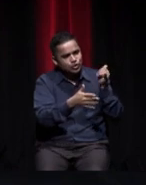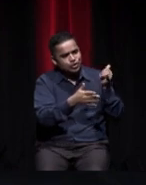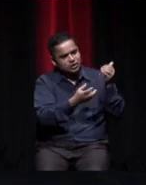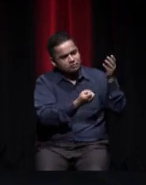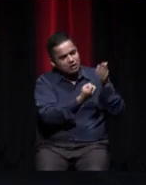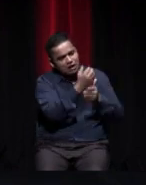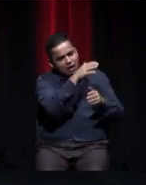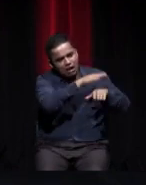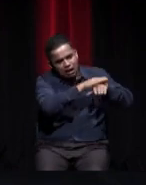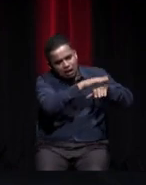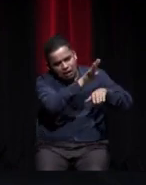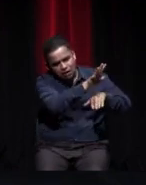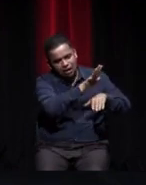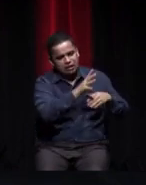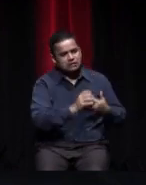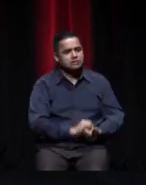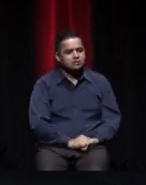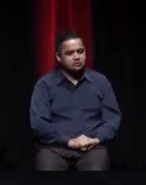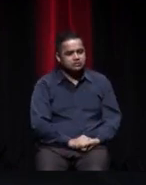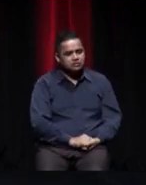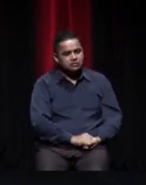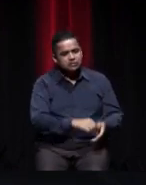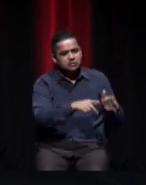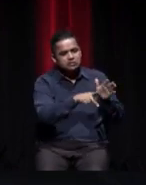and, therefore, belonging to the imaginary.